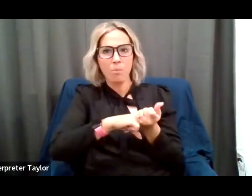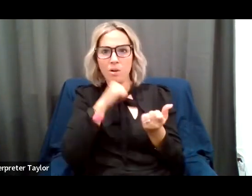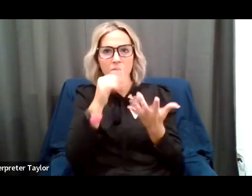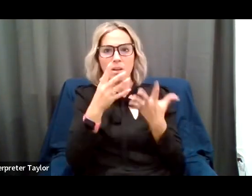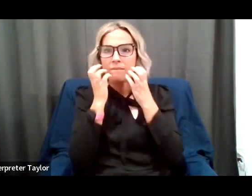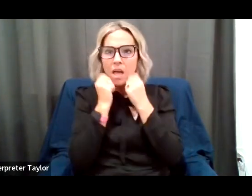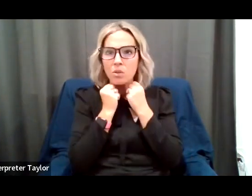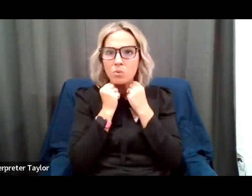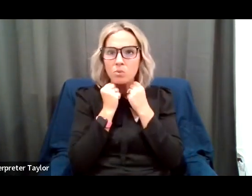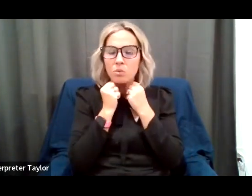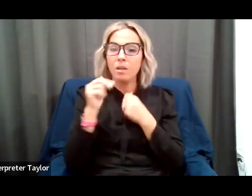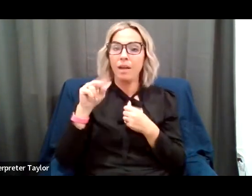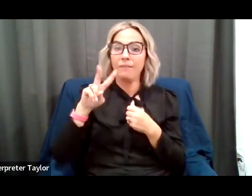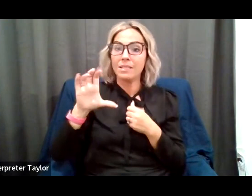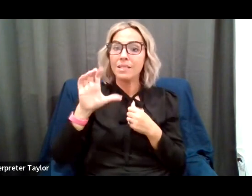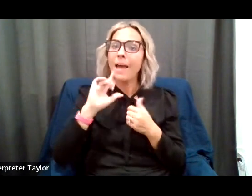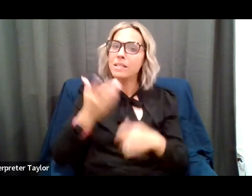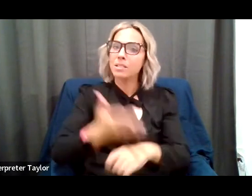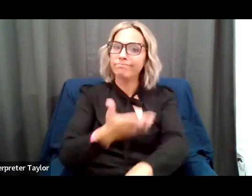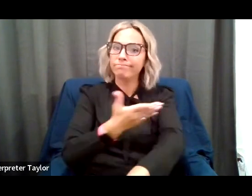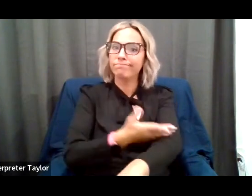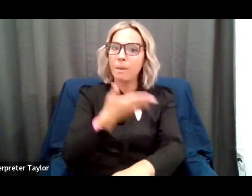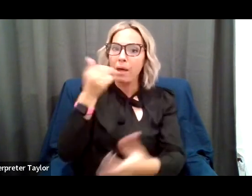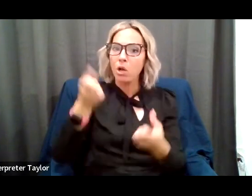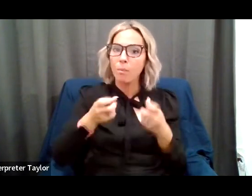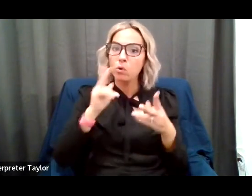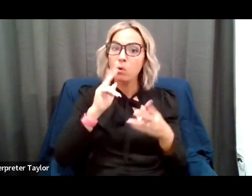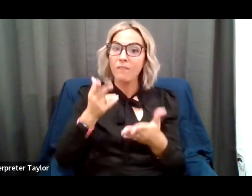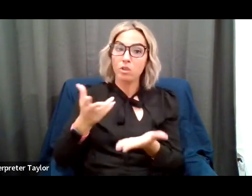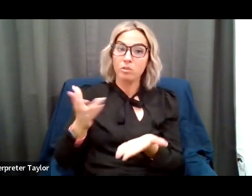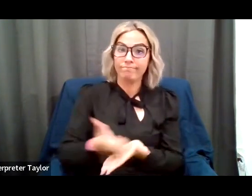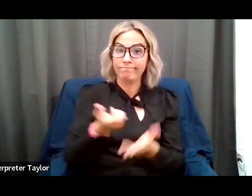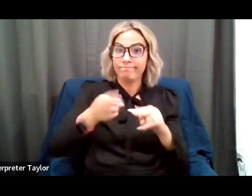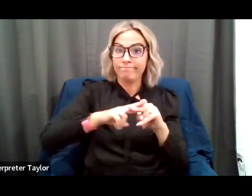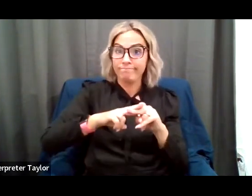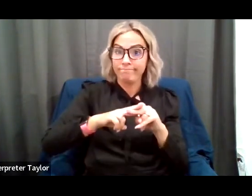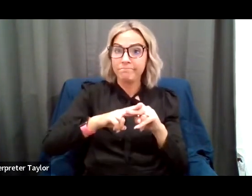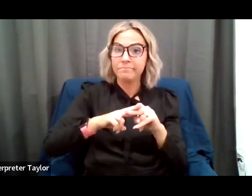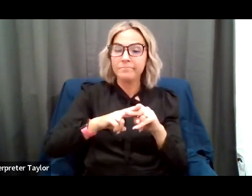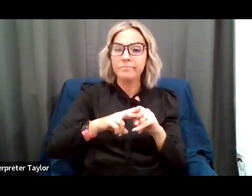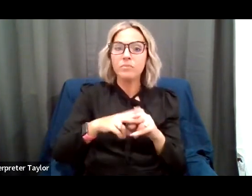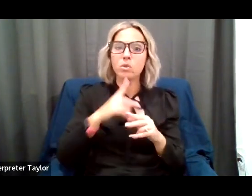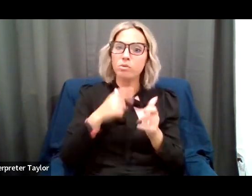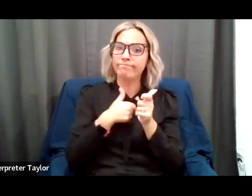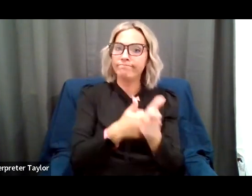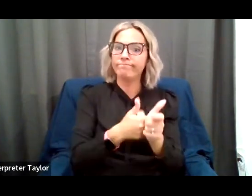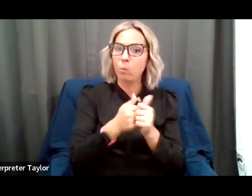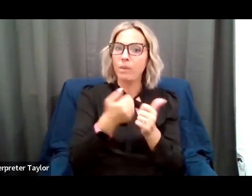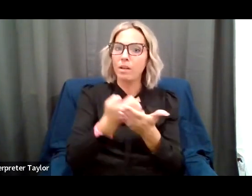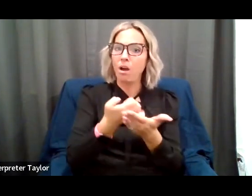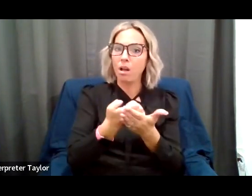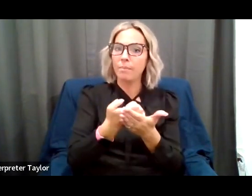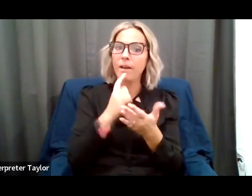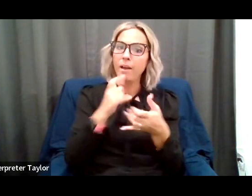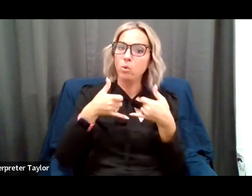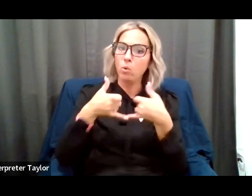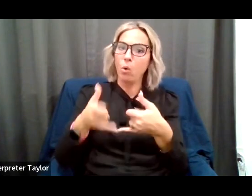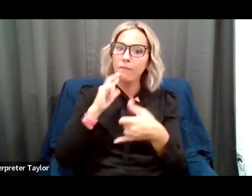AVC has to do better with opportunities for raises and wage increases to keep up with our economy and to reward for a job well done.